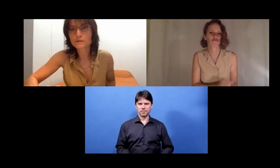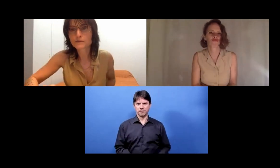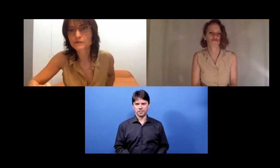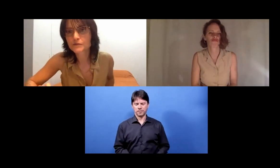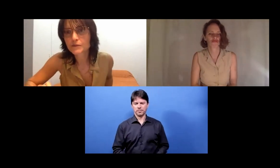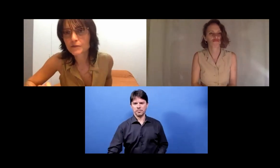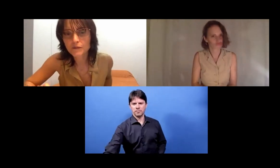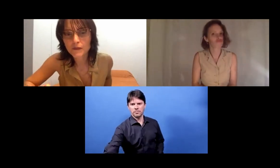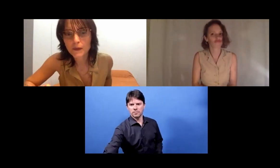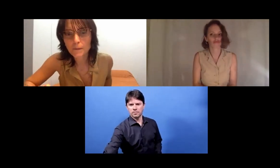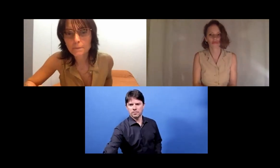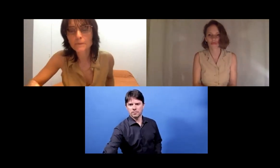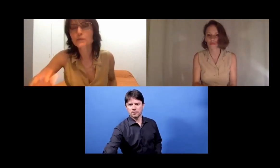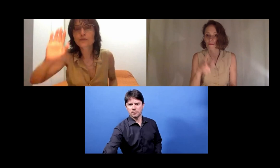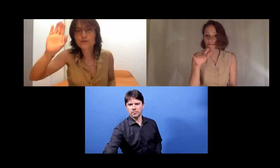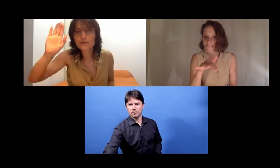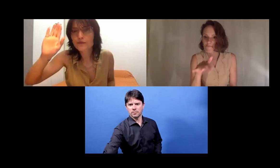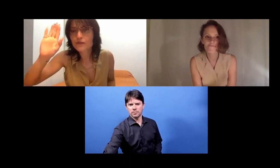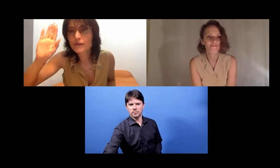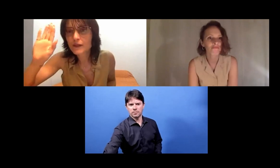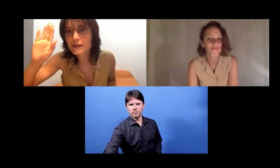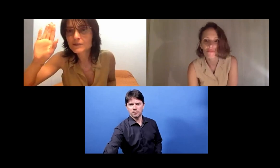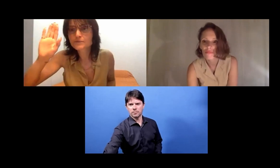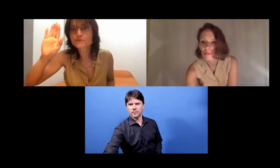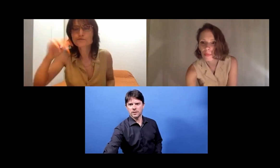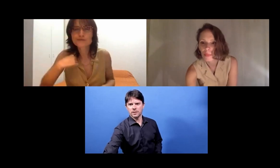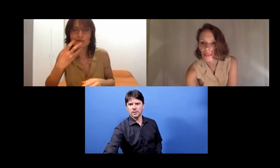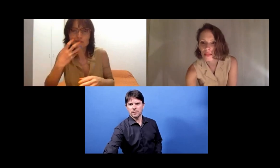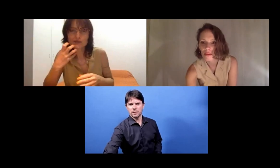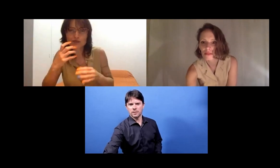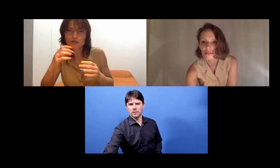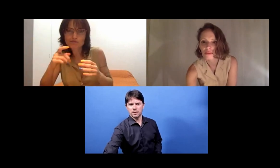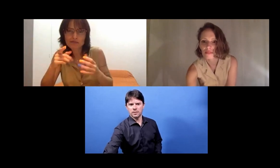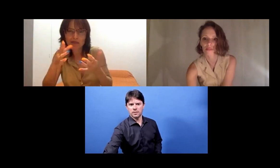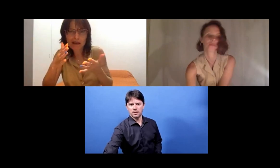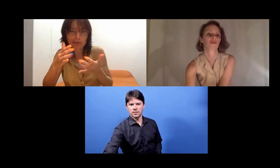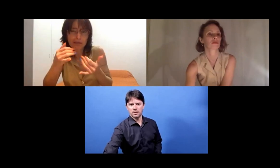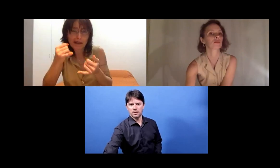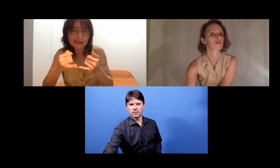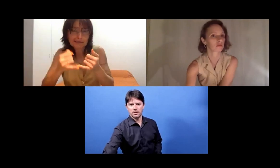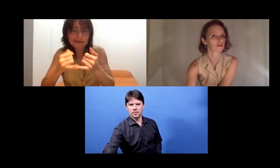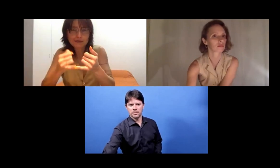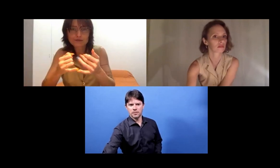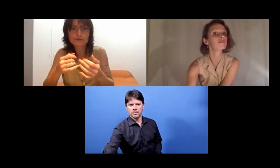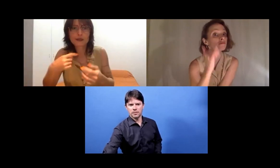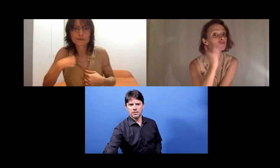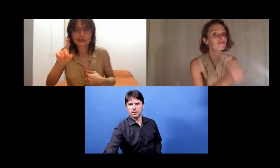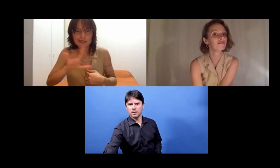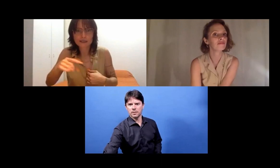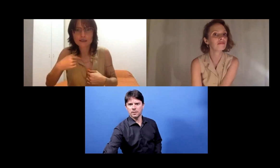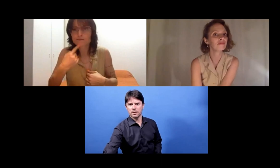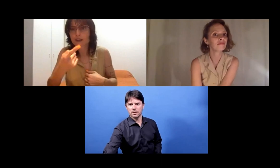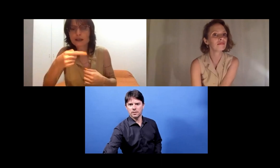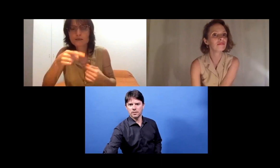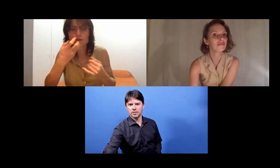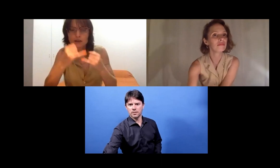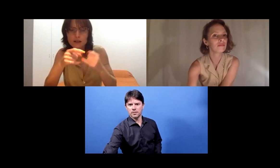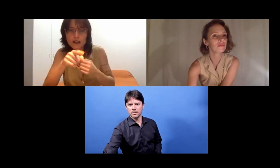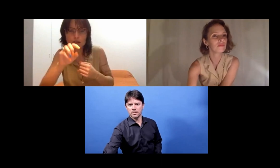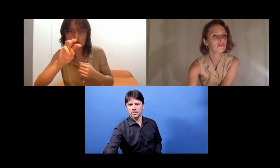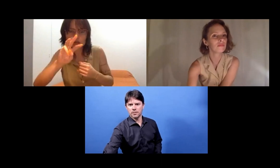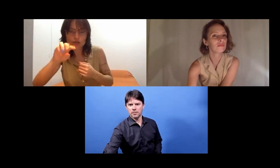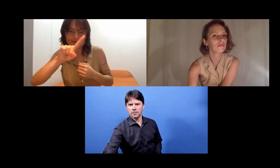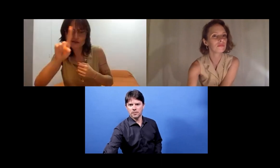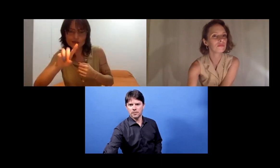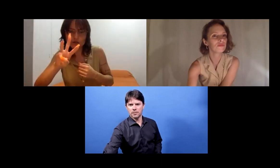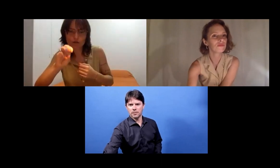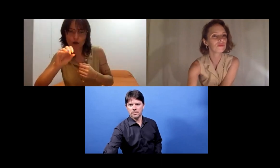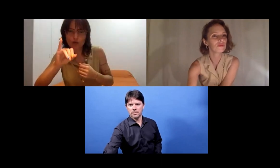And it can only do so in collaboration with signing persons, Deaf persons.